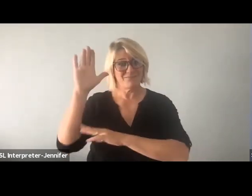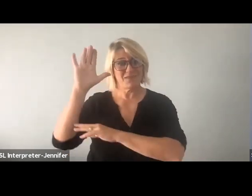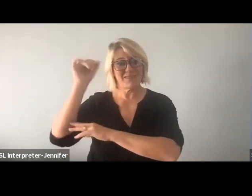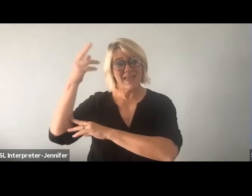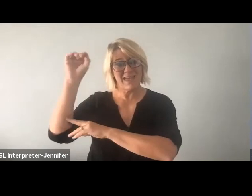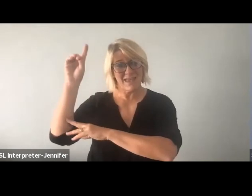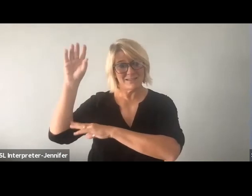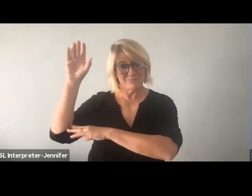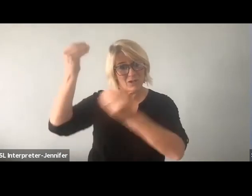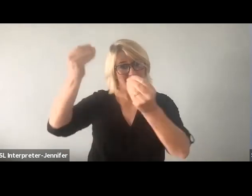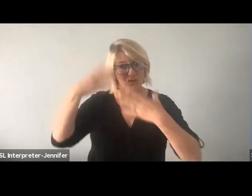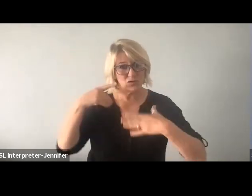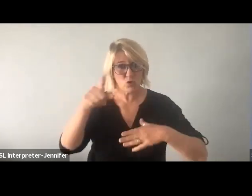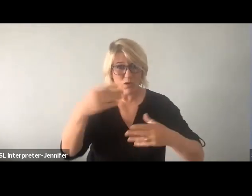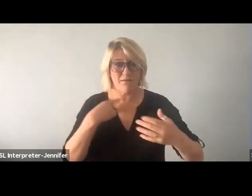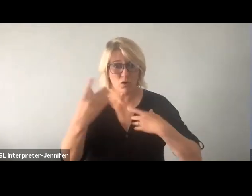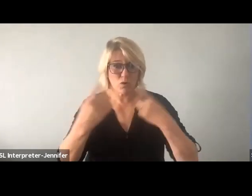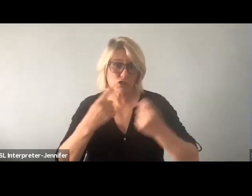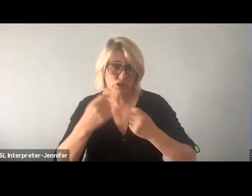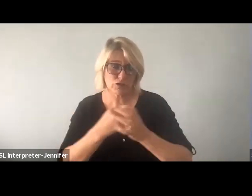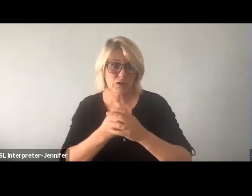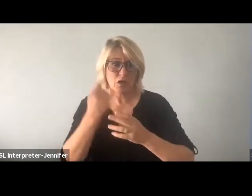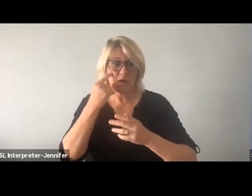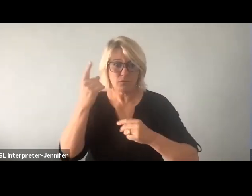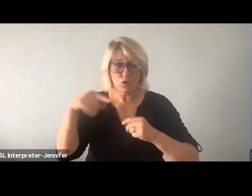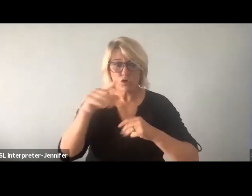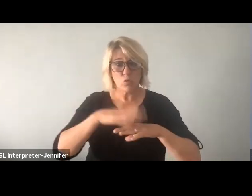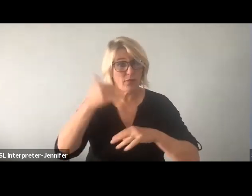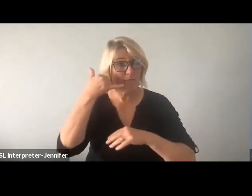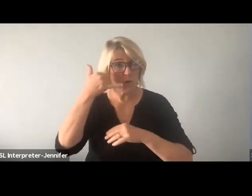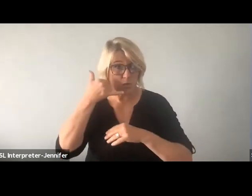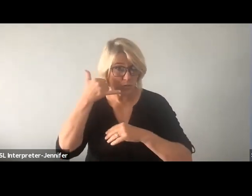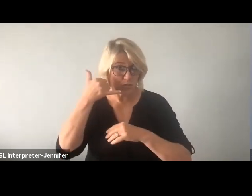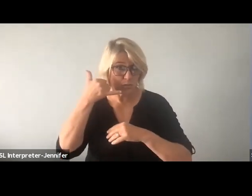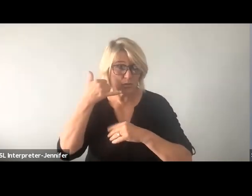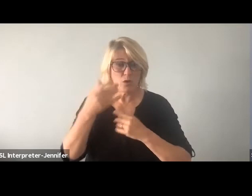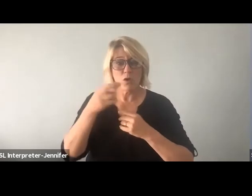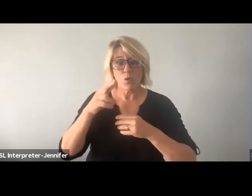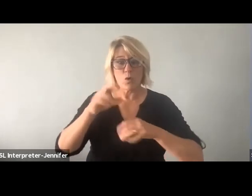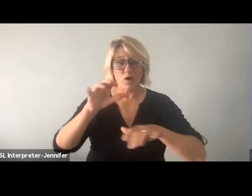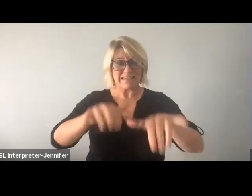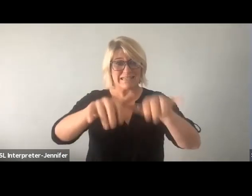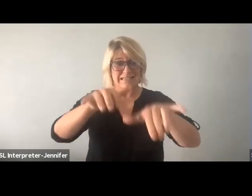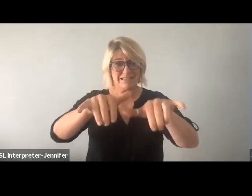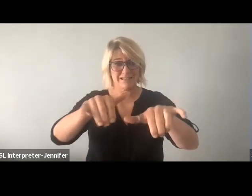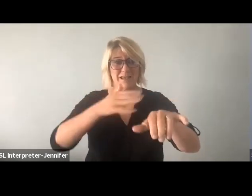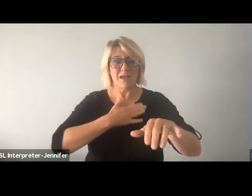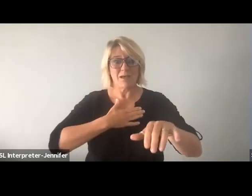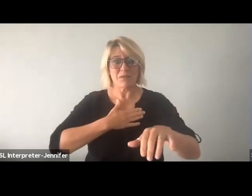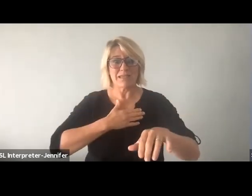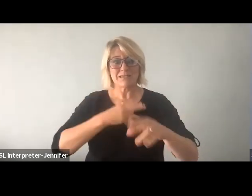a comment, you can also select the hand option on the menu bar and that allows us to know that you have a question.